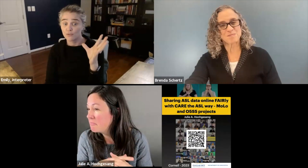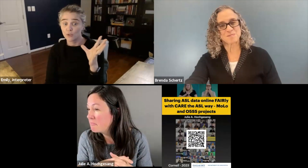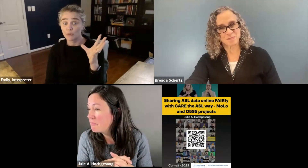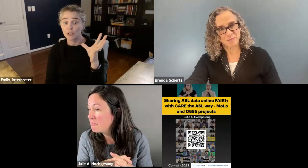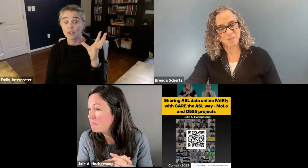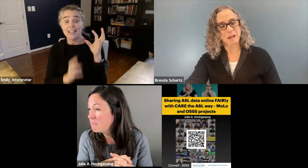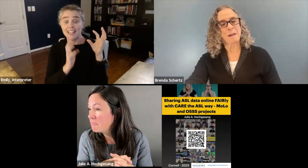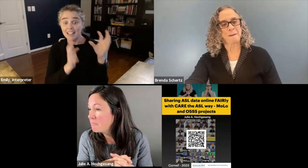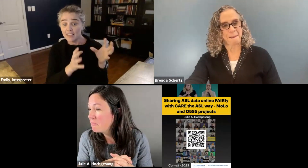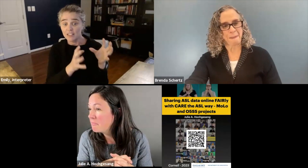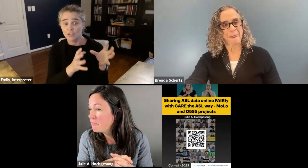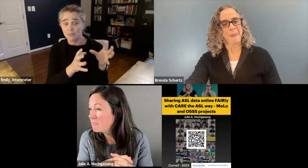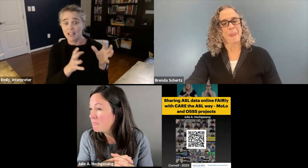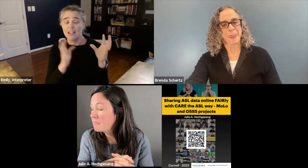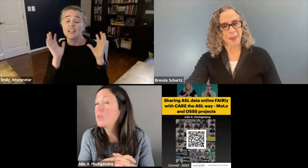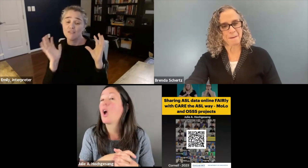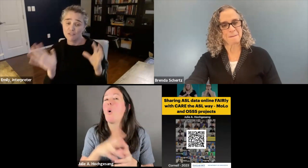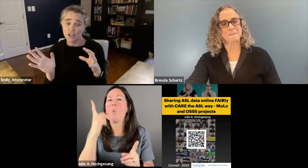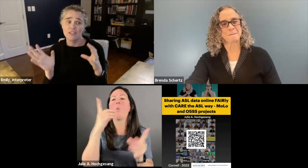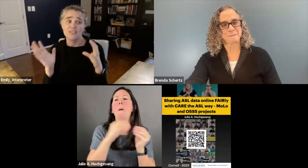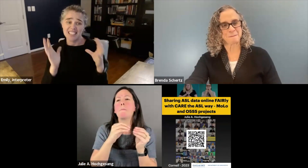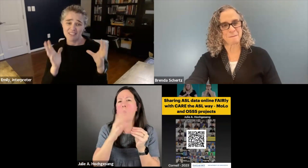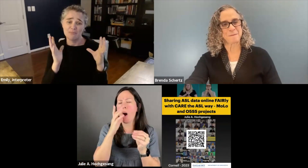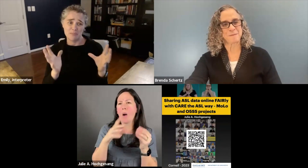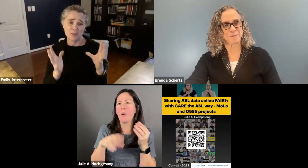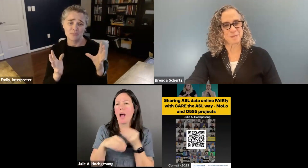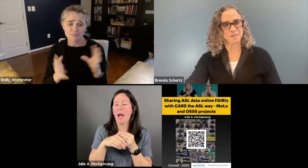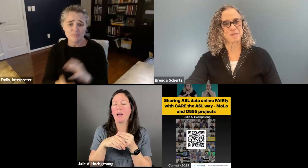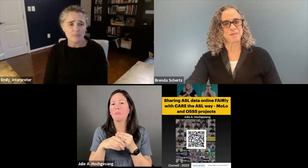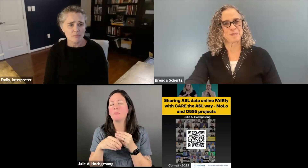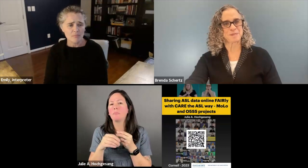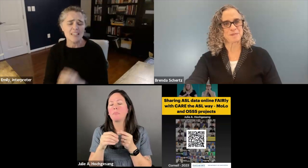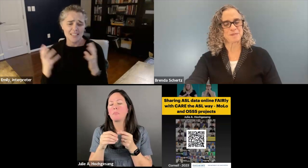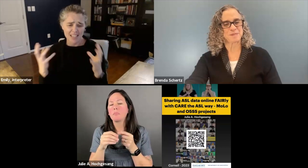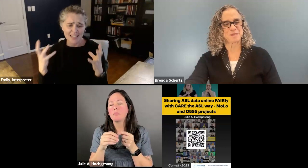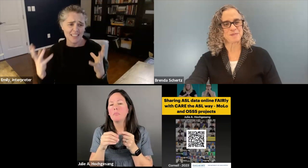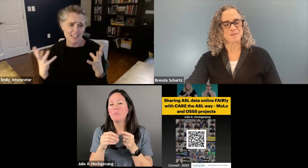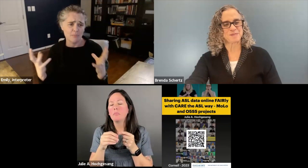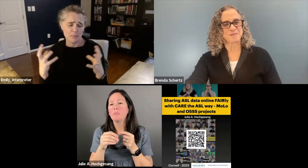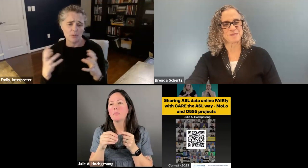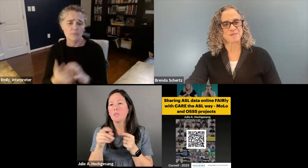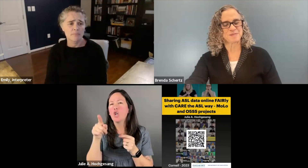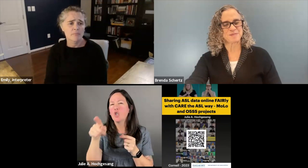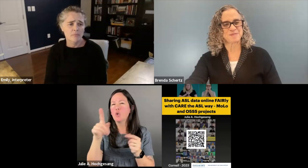forward in this domain involves deaf people and signing deaf